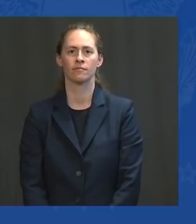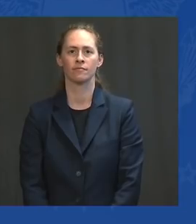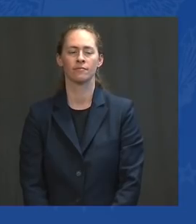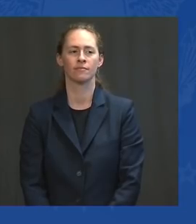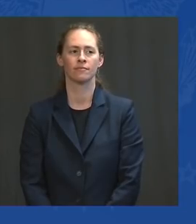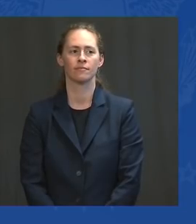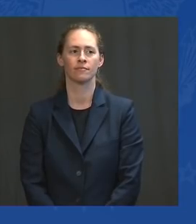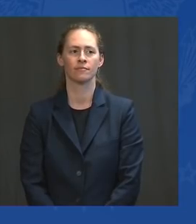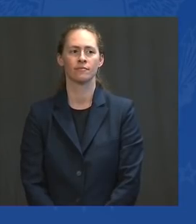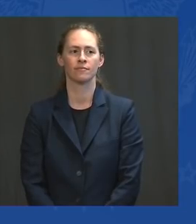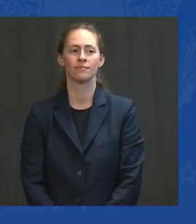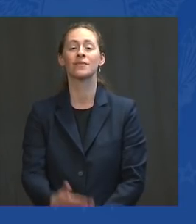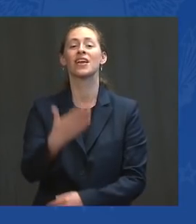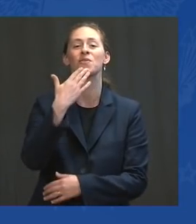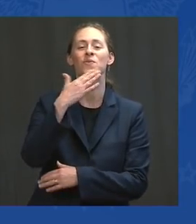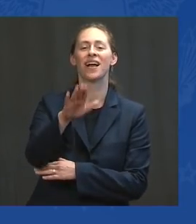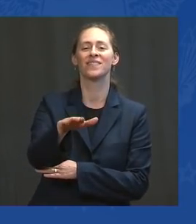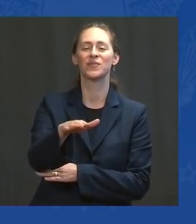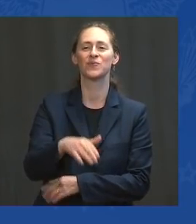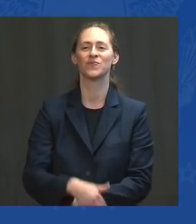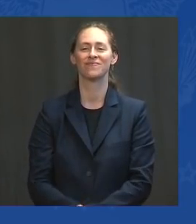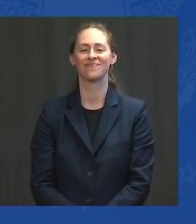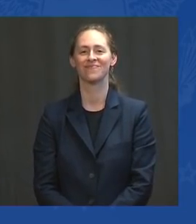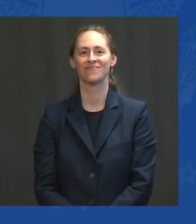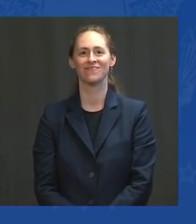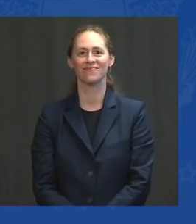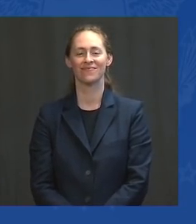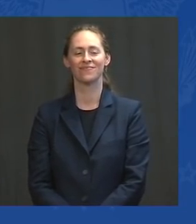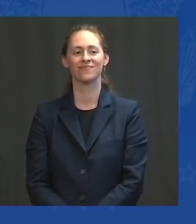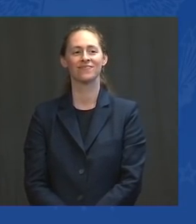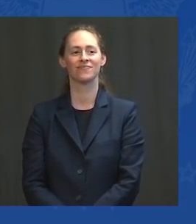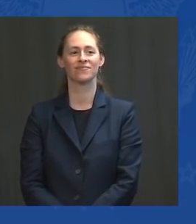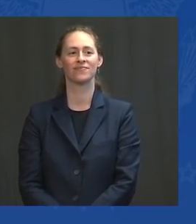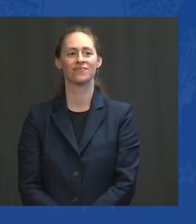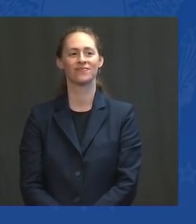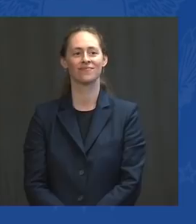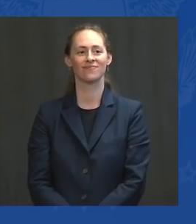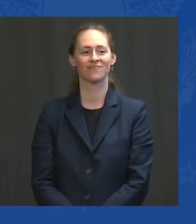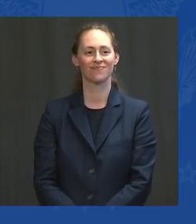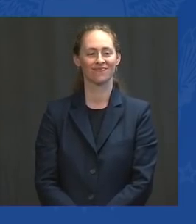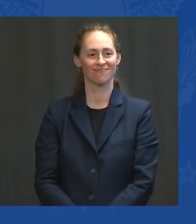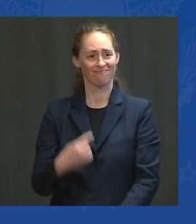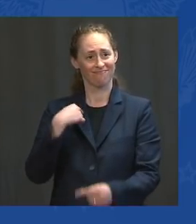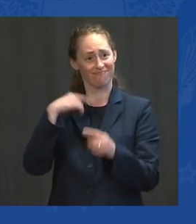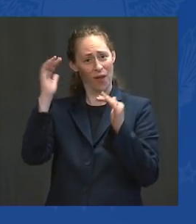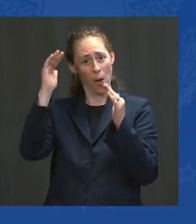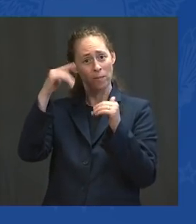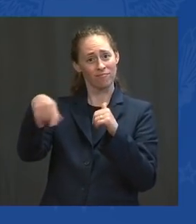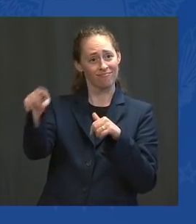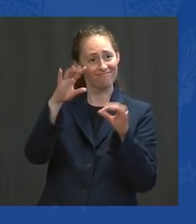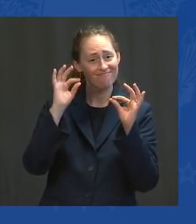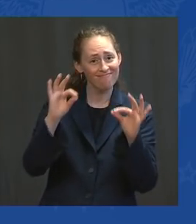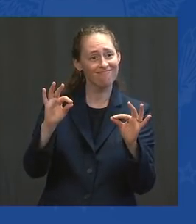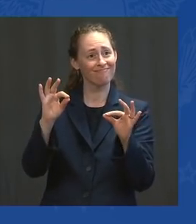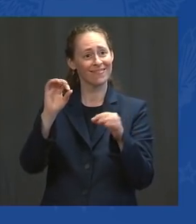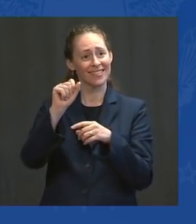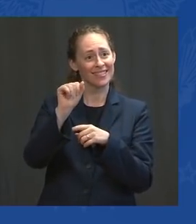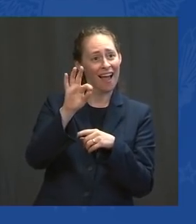The President: Good afternoon, everyone. I hope everyone had a safe and enjoyable Fourth of July weekend.